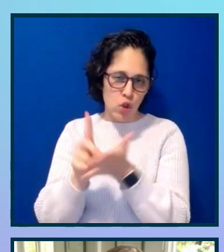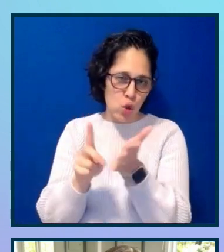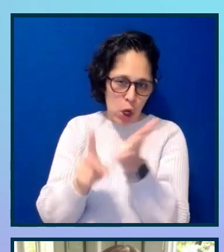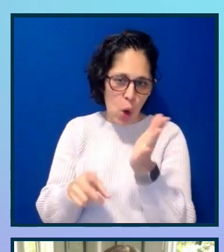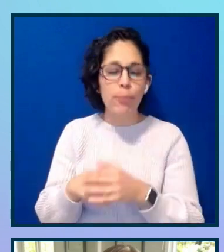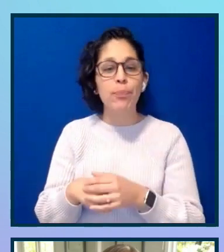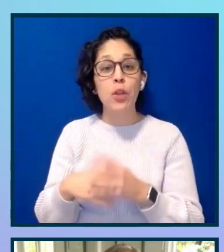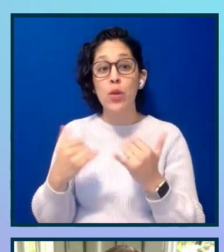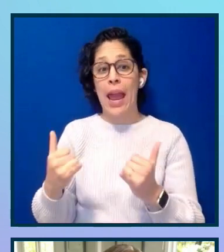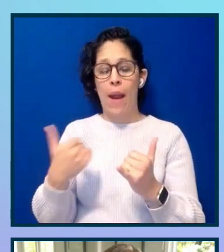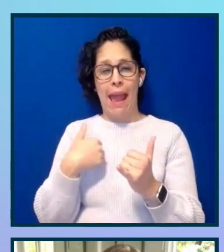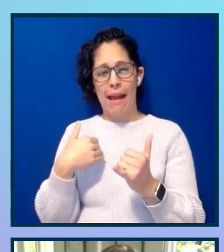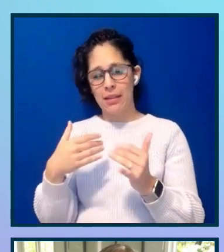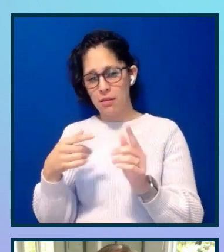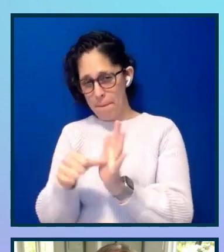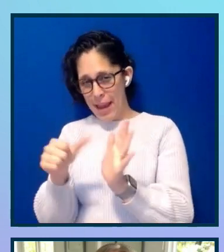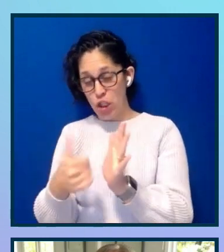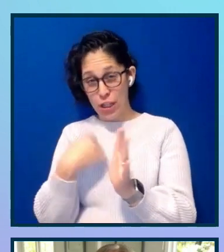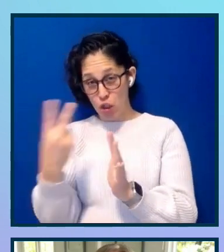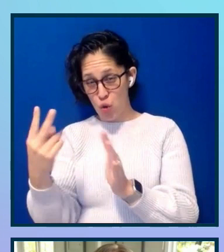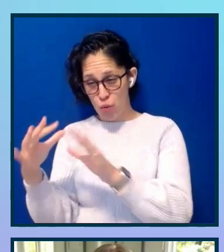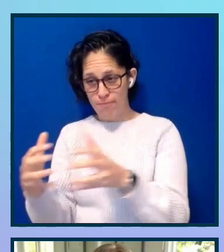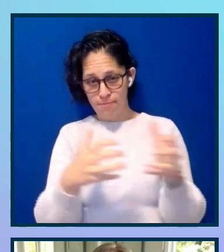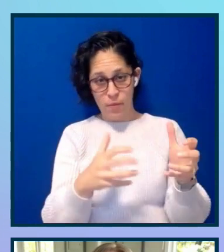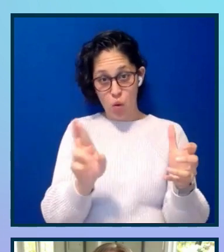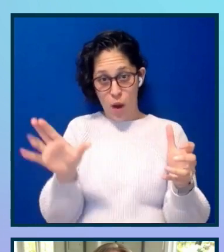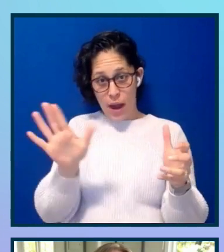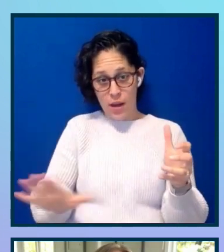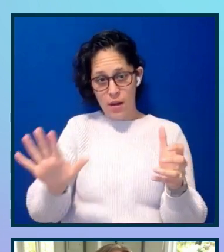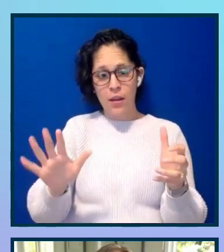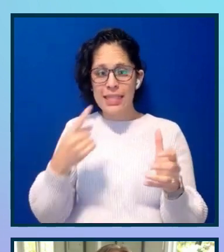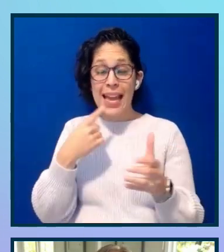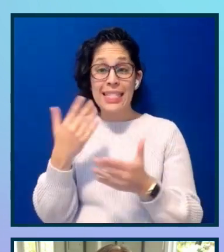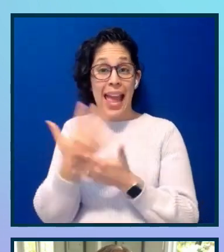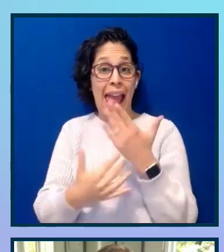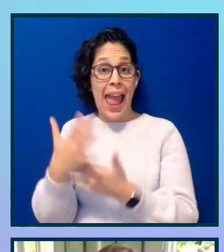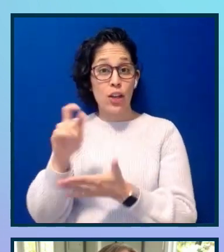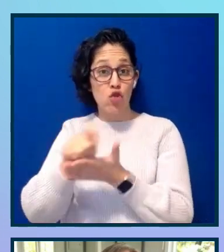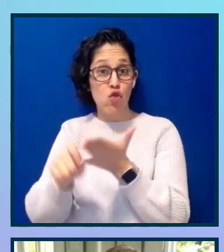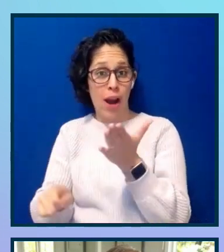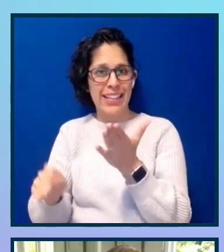which has two galleries in it, one on the right side, which is hand-drawn trees.